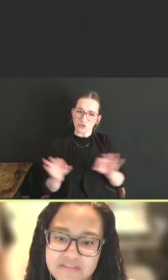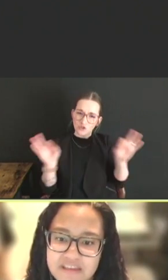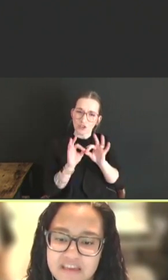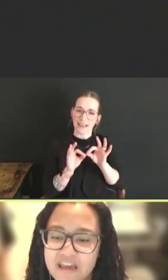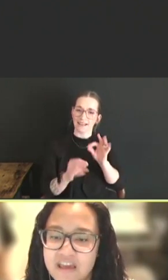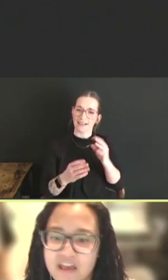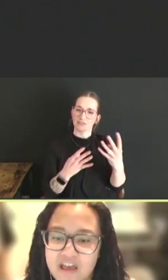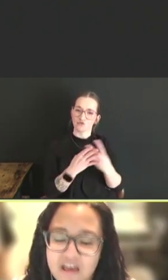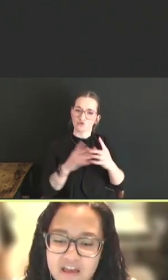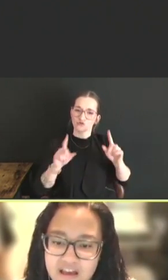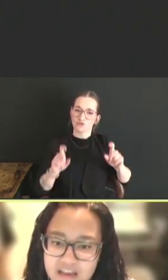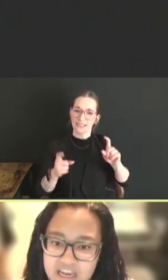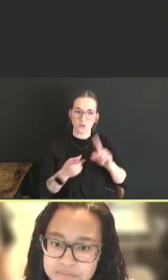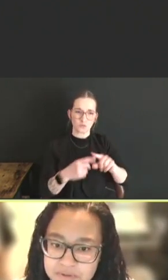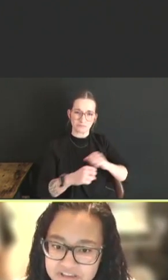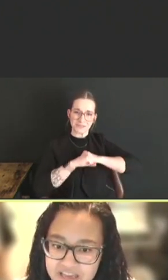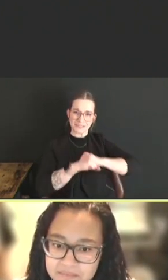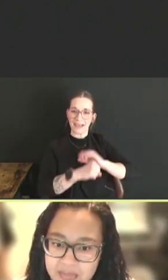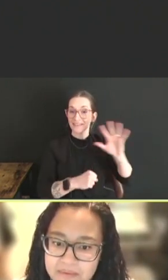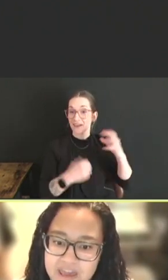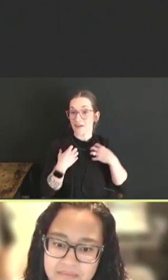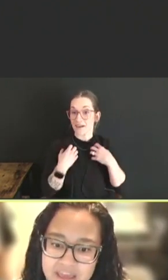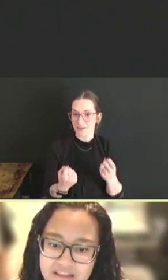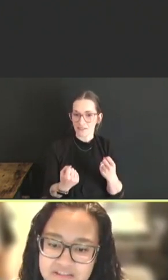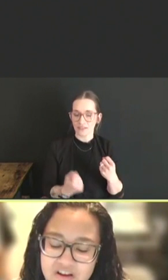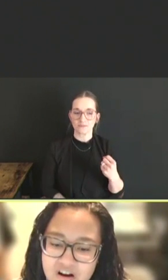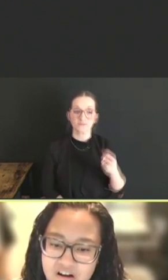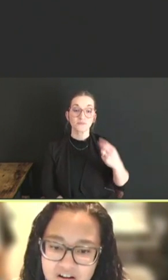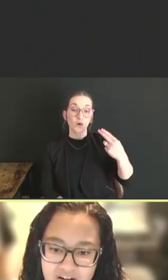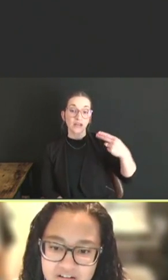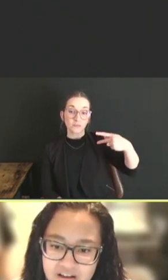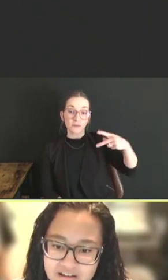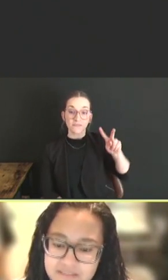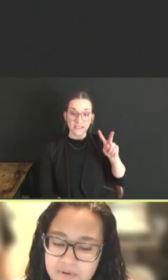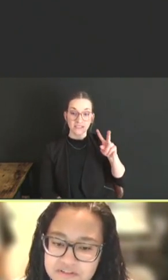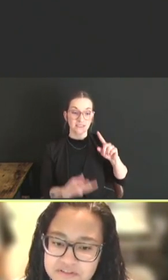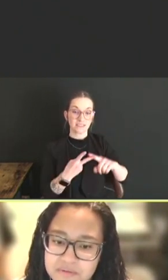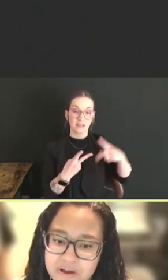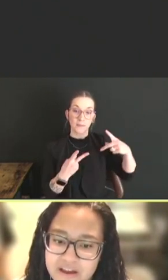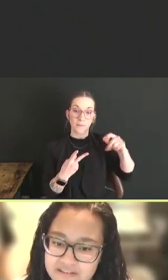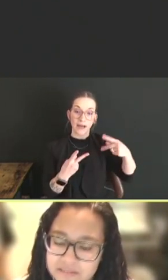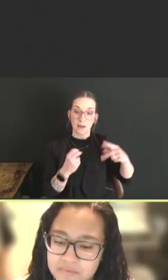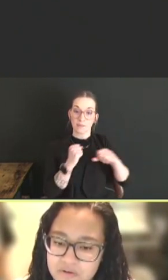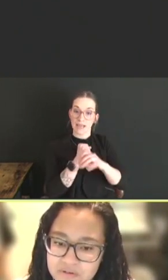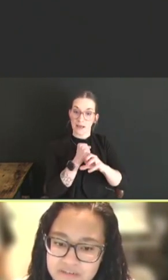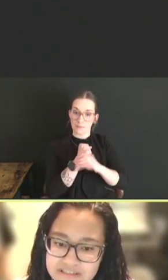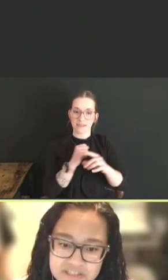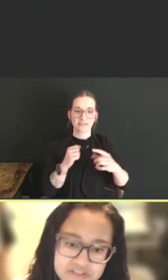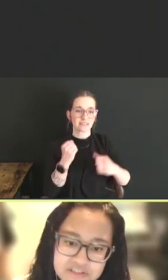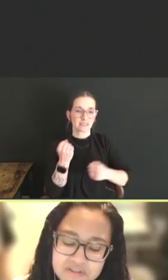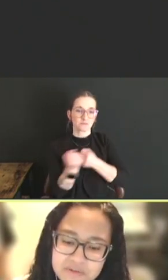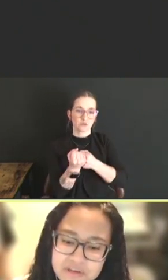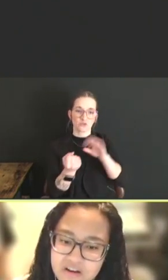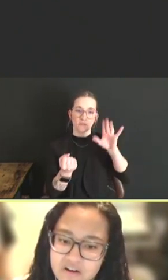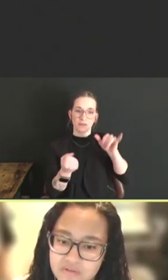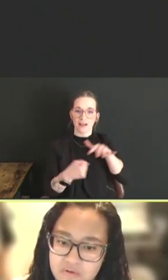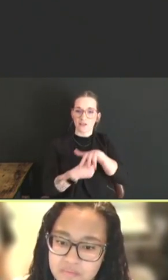and the HPV and pap campaigns are sponsored by some local organizations, including our local